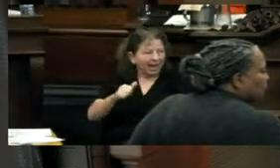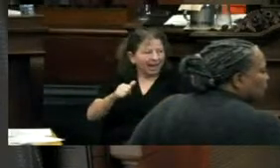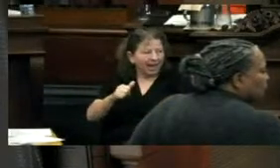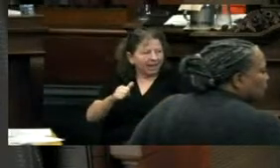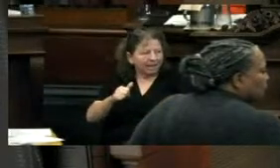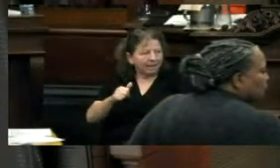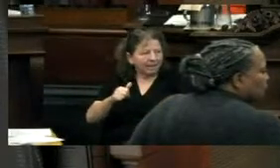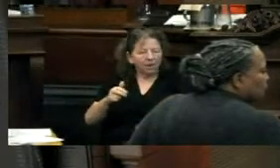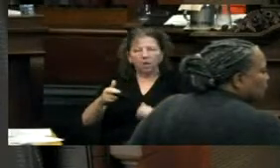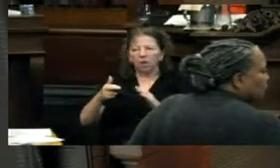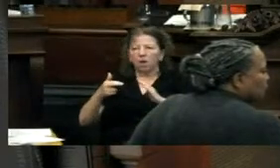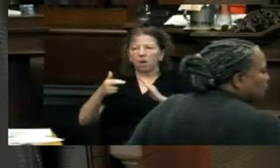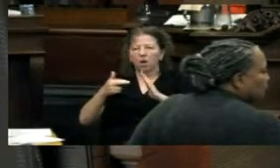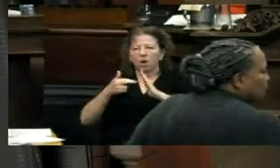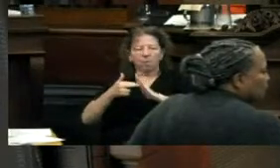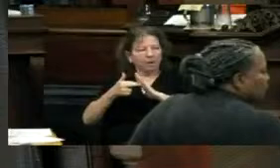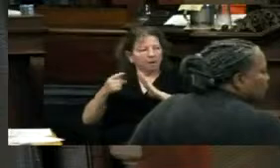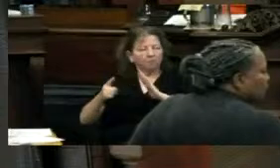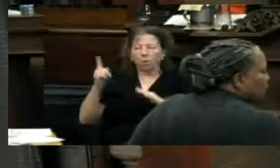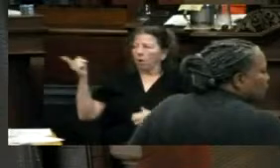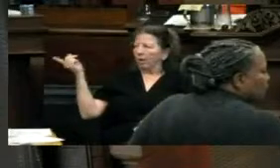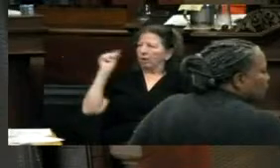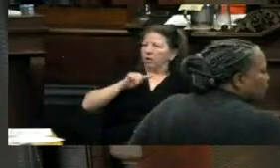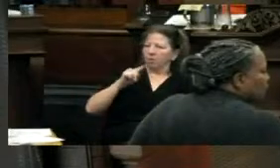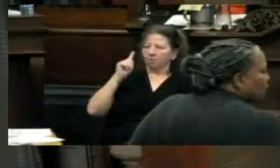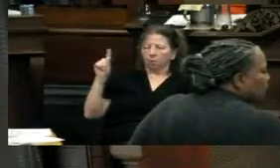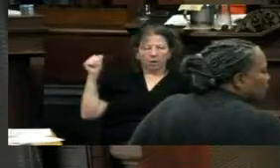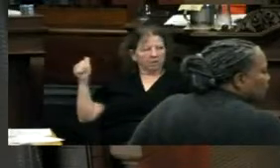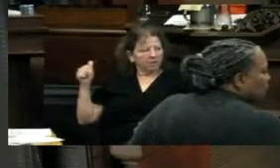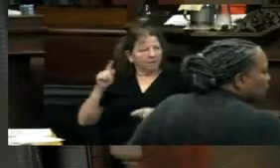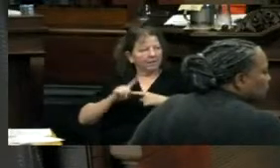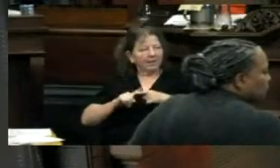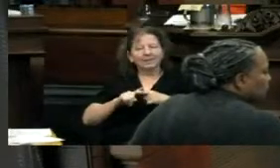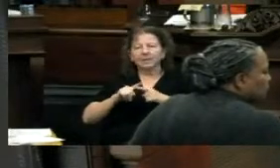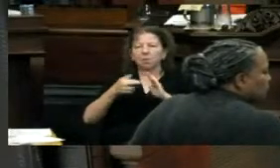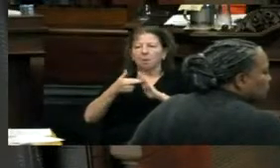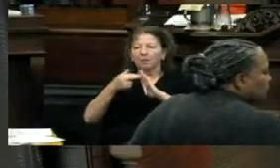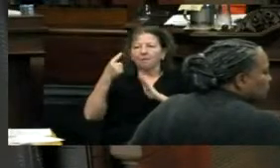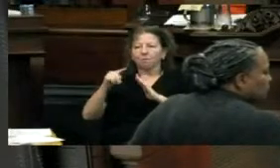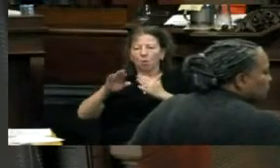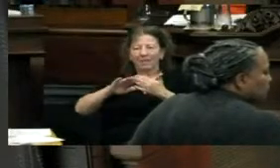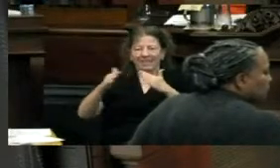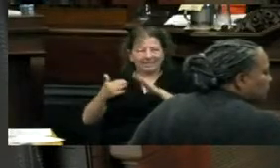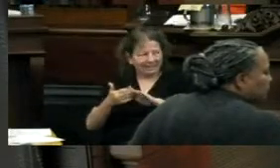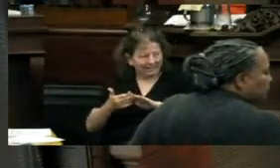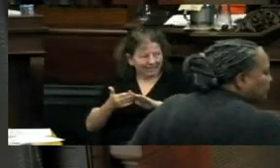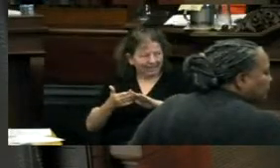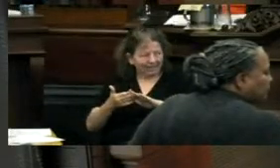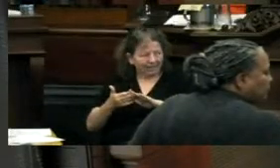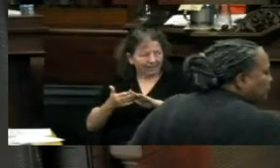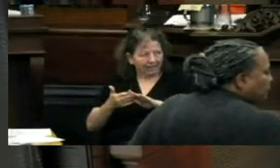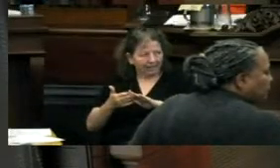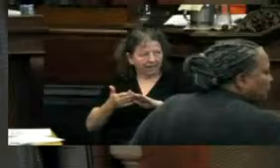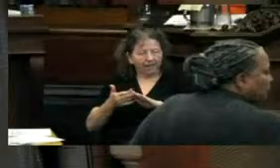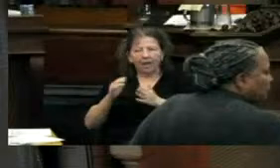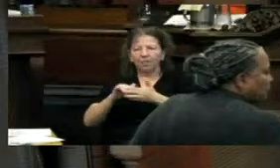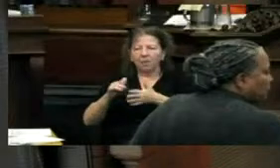represent the city, and that means finding conflict counsel capable conflict counsel. This is not a representative for city